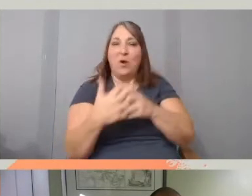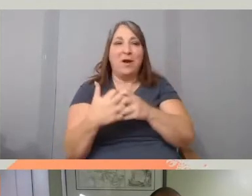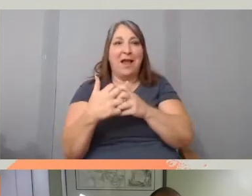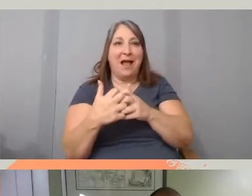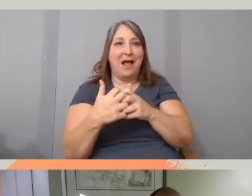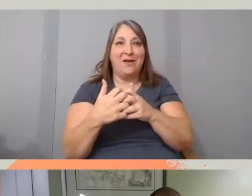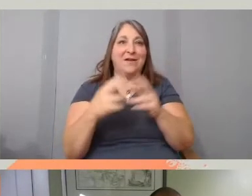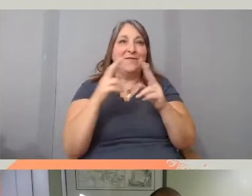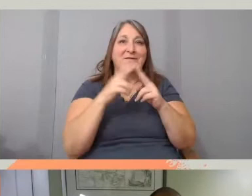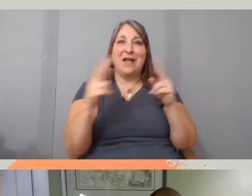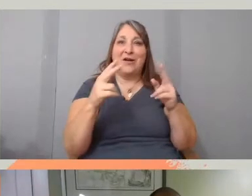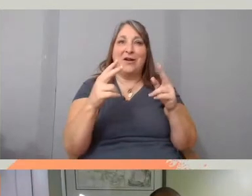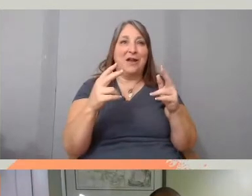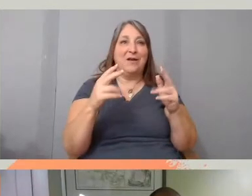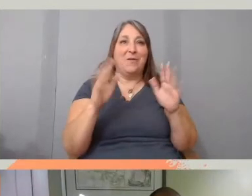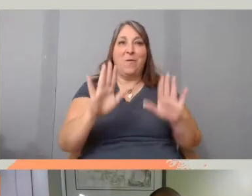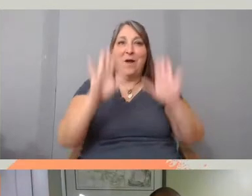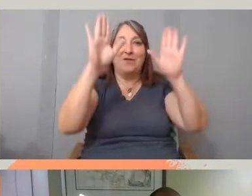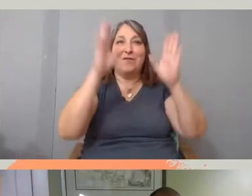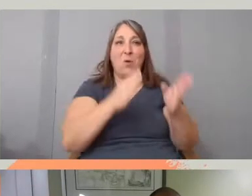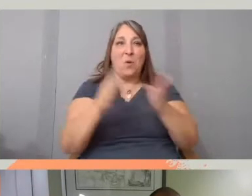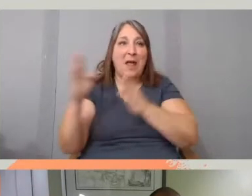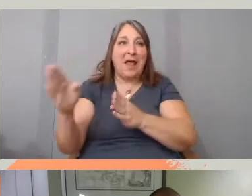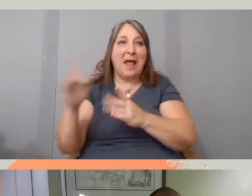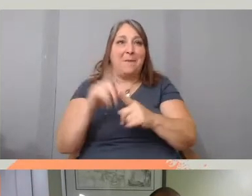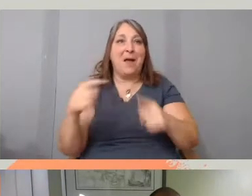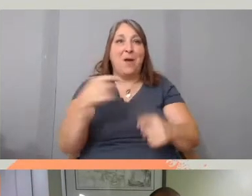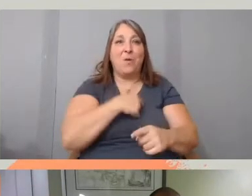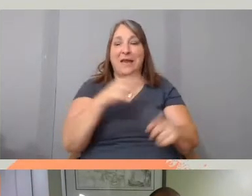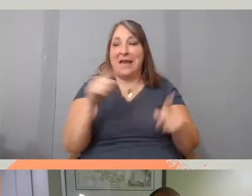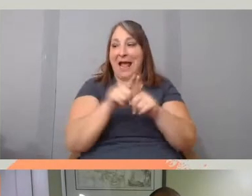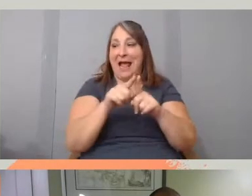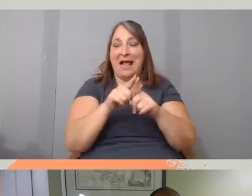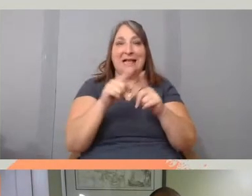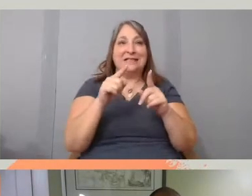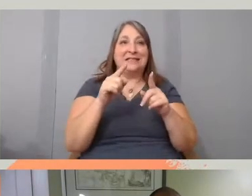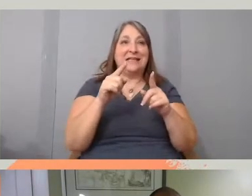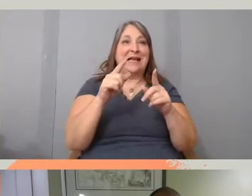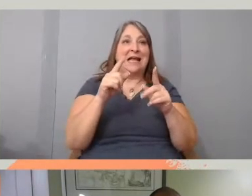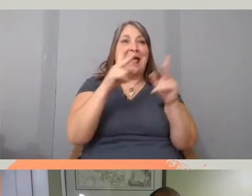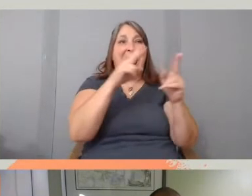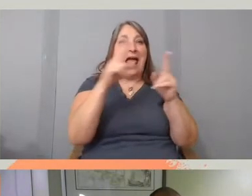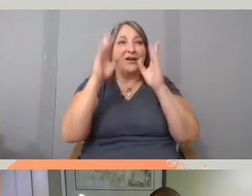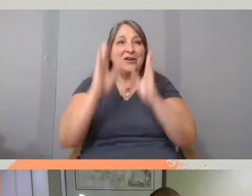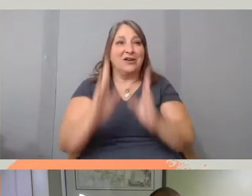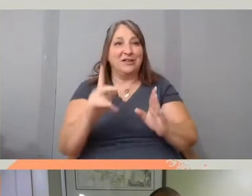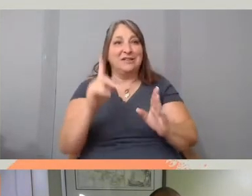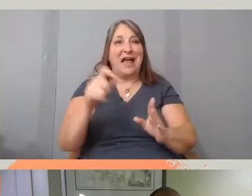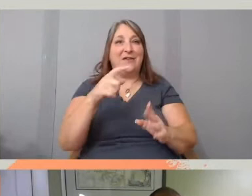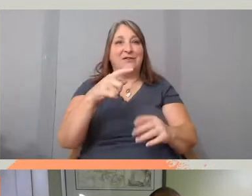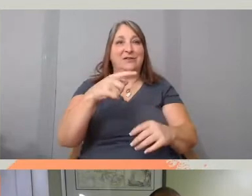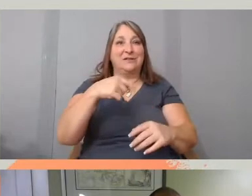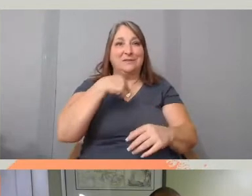But I think that, we as editors have to bring it up and we have to put it top of mind